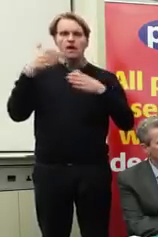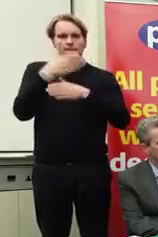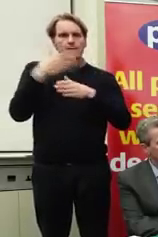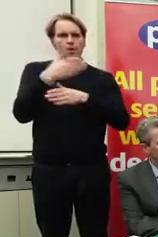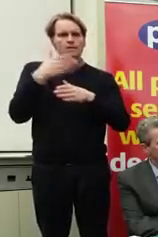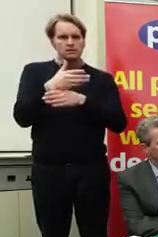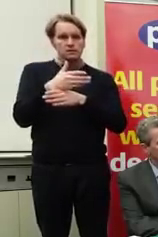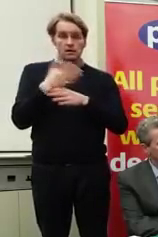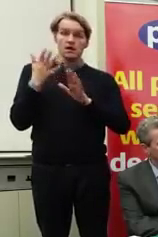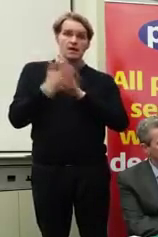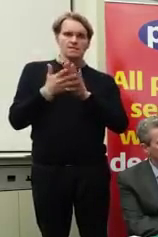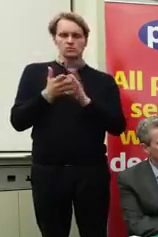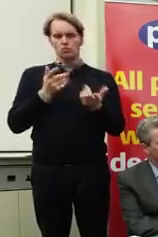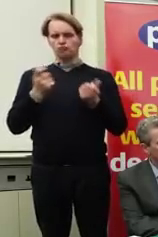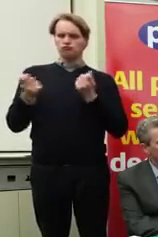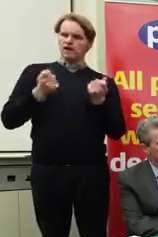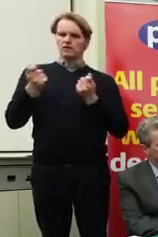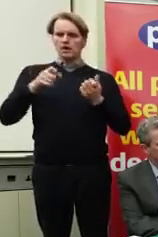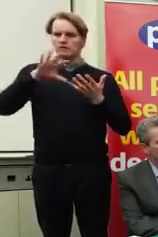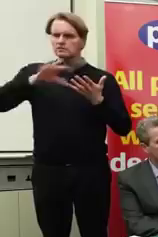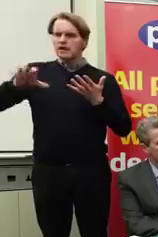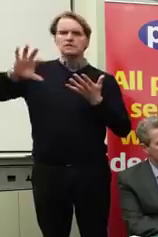again but also will regulate the sectors as well to make sure